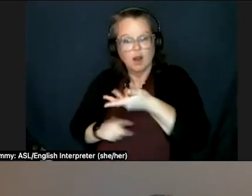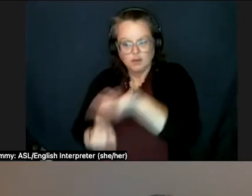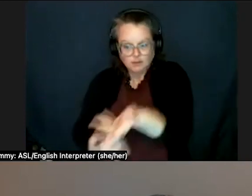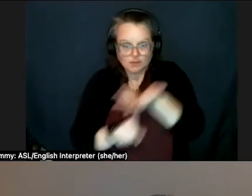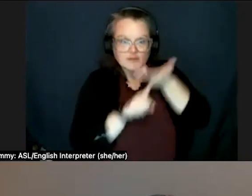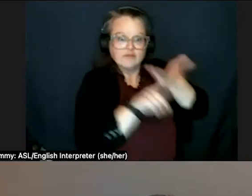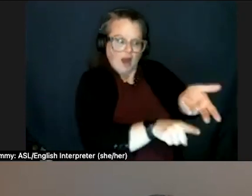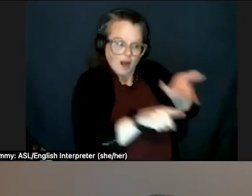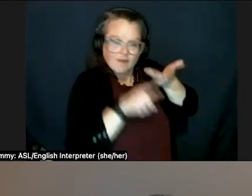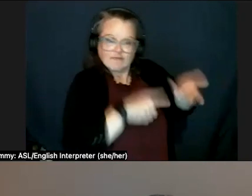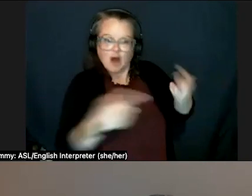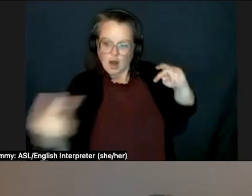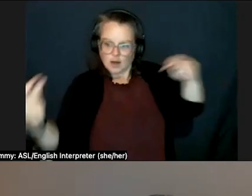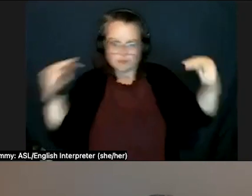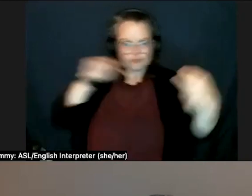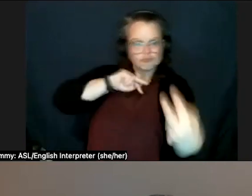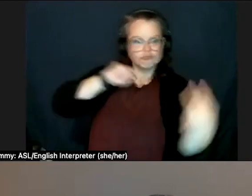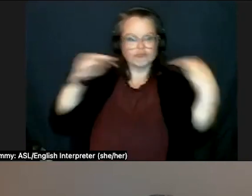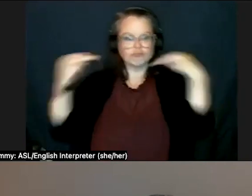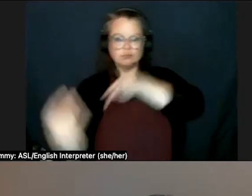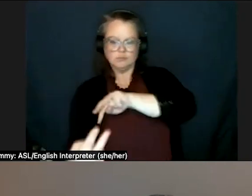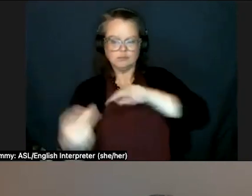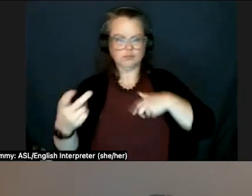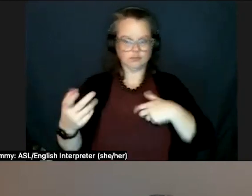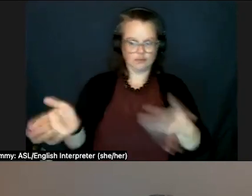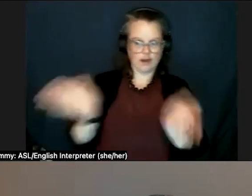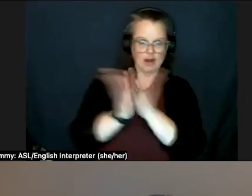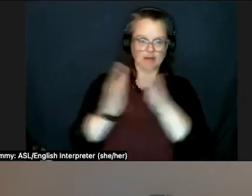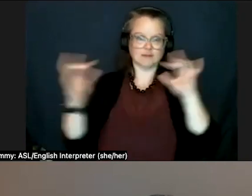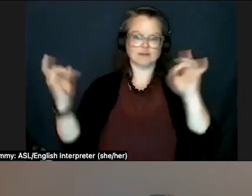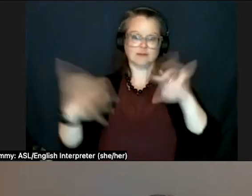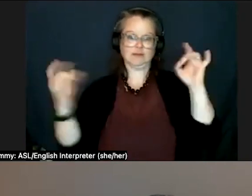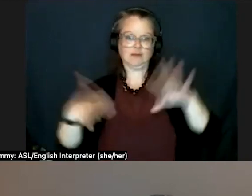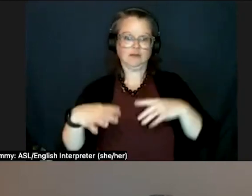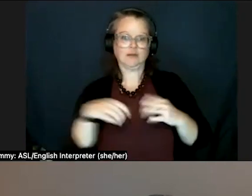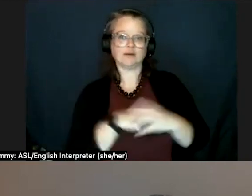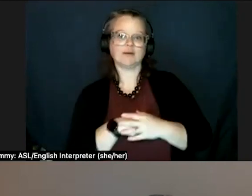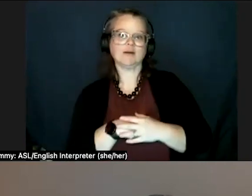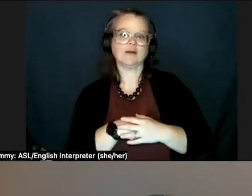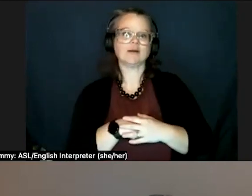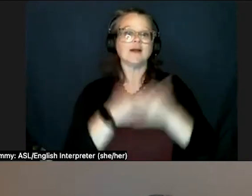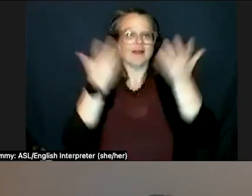only thing I'd caution you is, you'll also find that everybody thinks it was their idea. So you